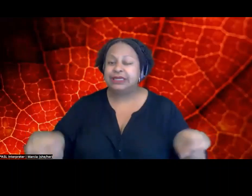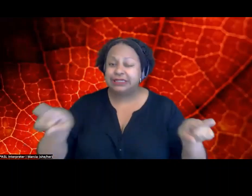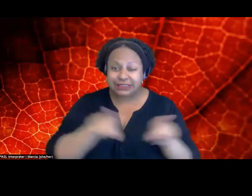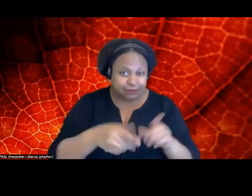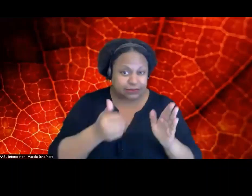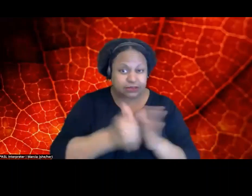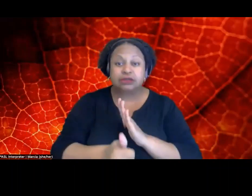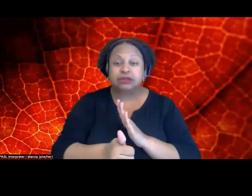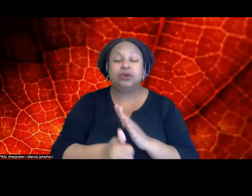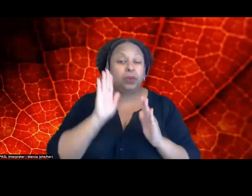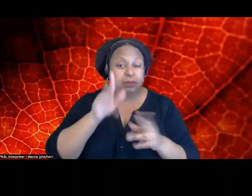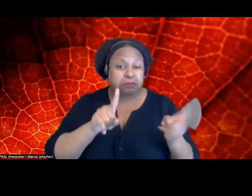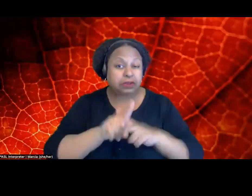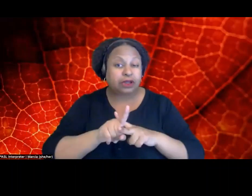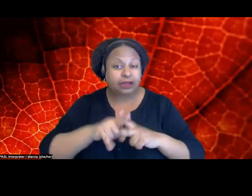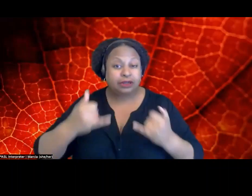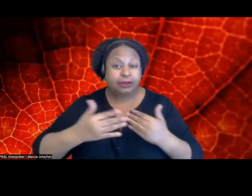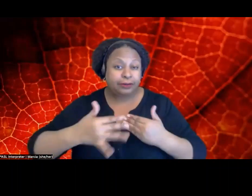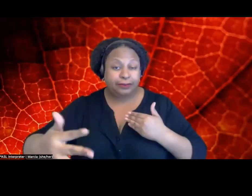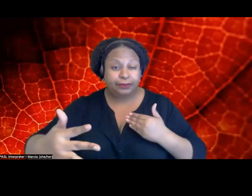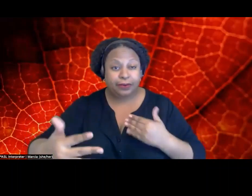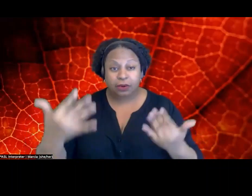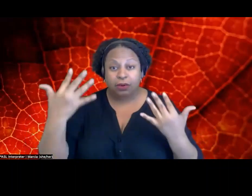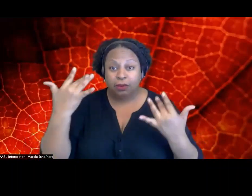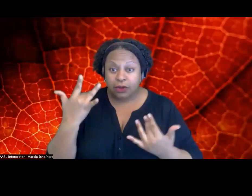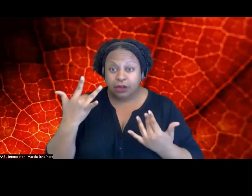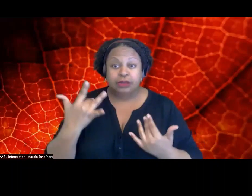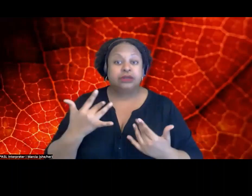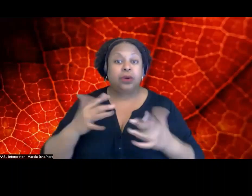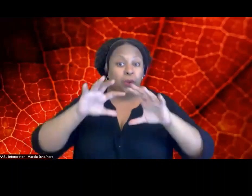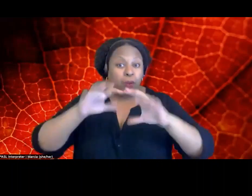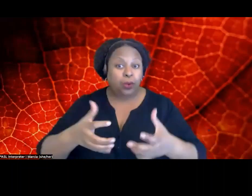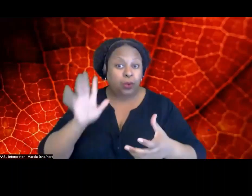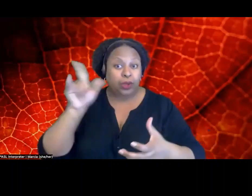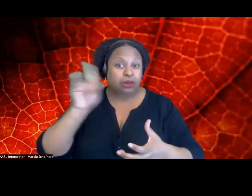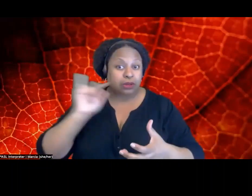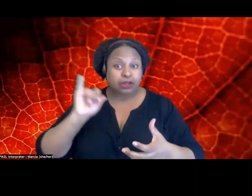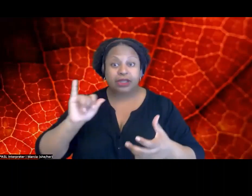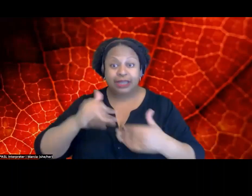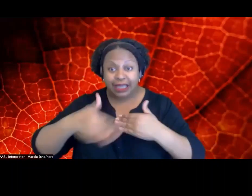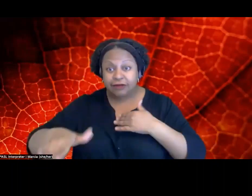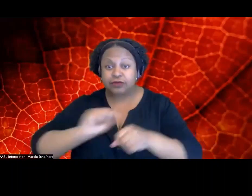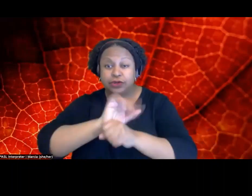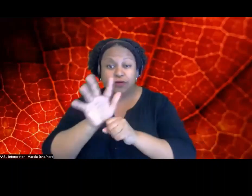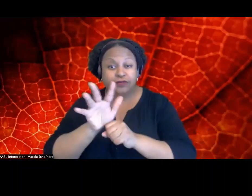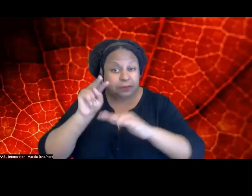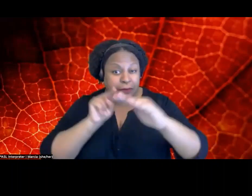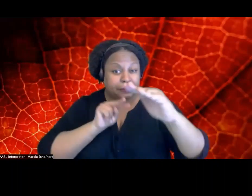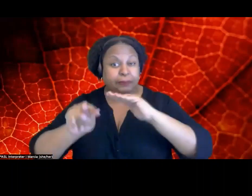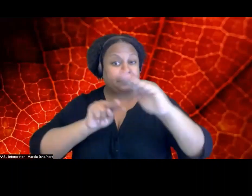There are a lot of unknowns about what the world will look like post COVID, but one thing is certain.